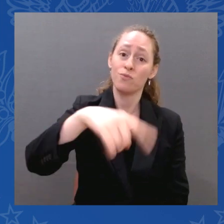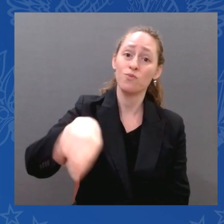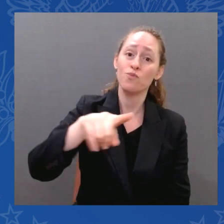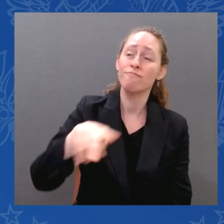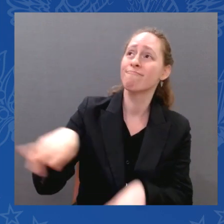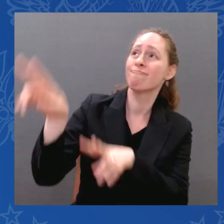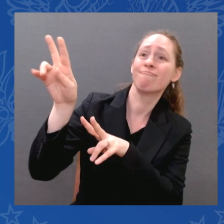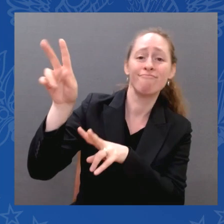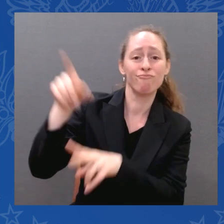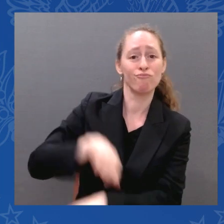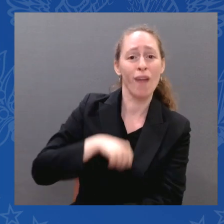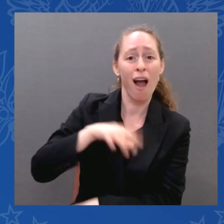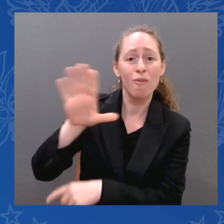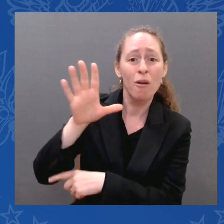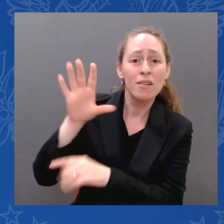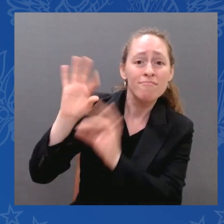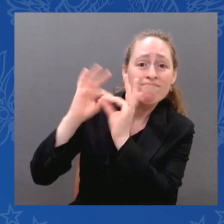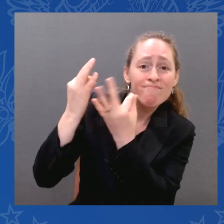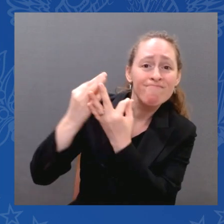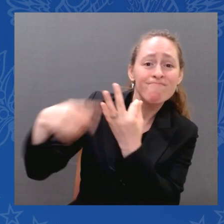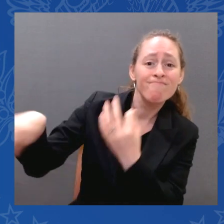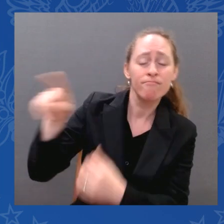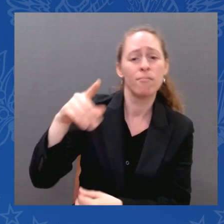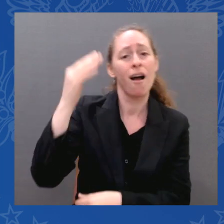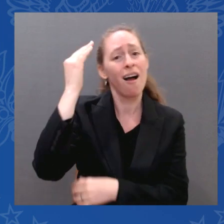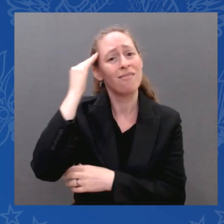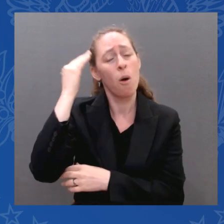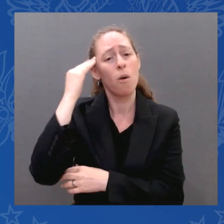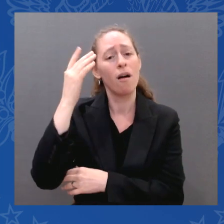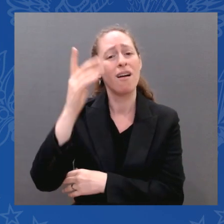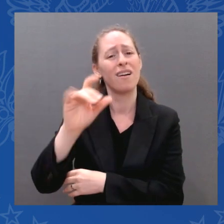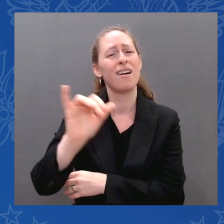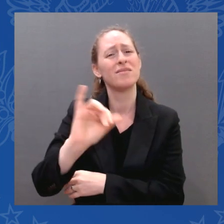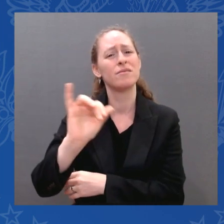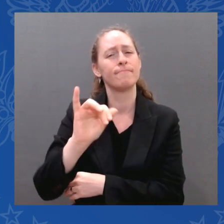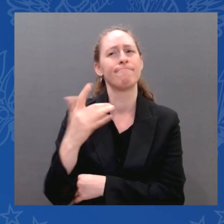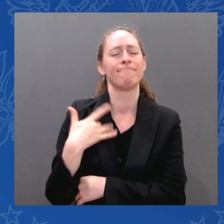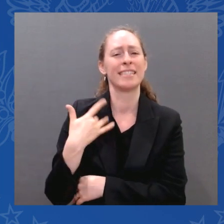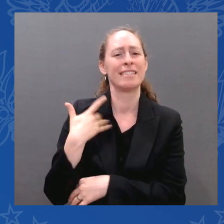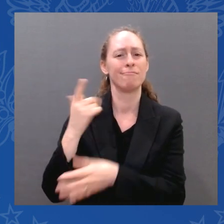or feel brave. You are strong for your family,